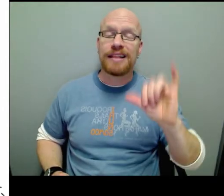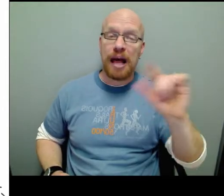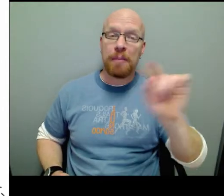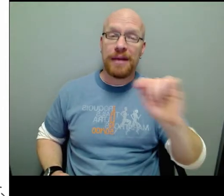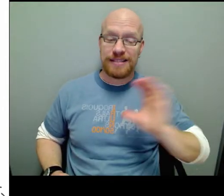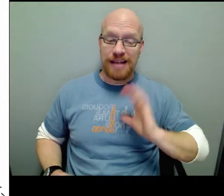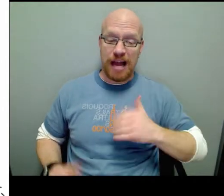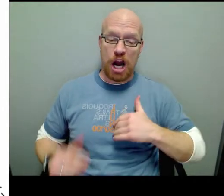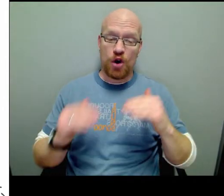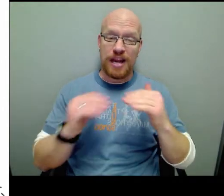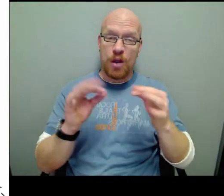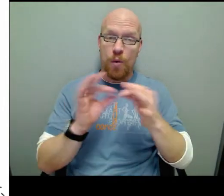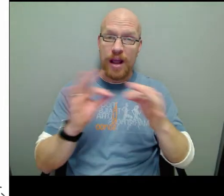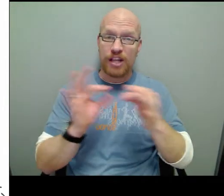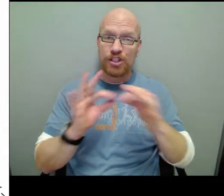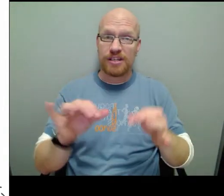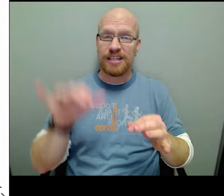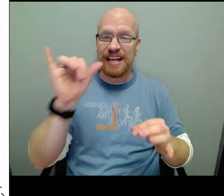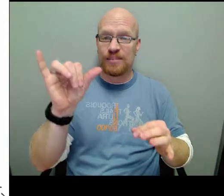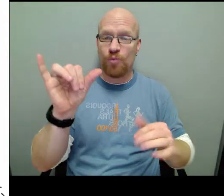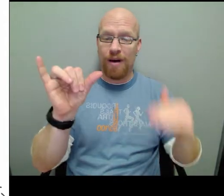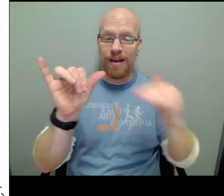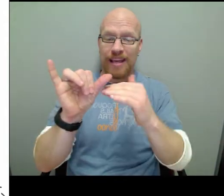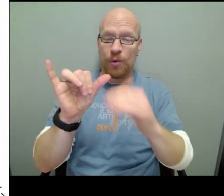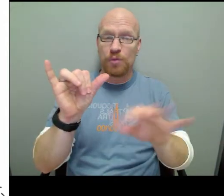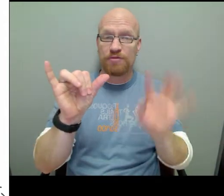That means our equation is y equals 4.